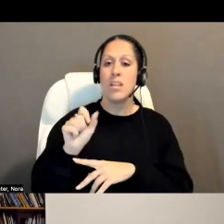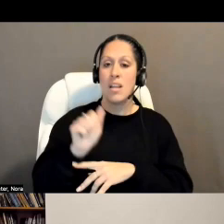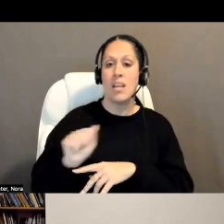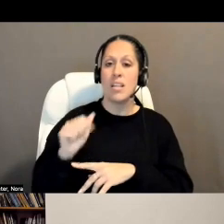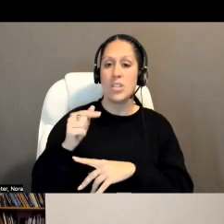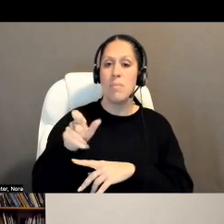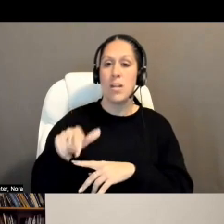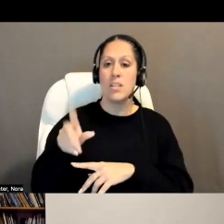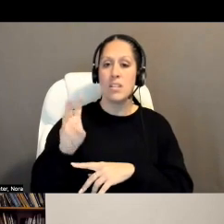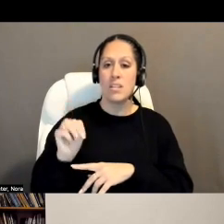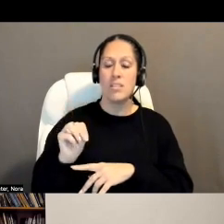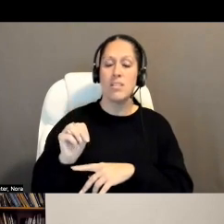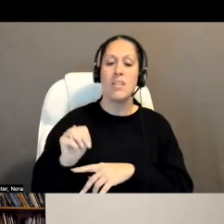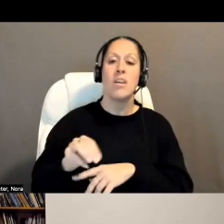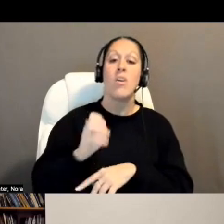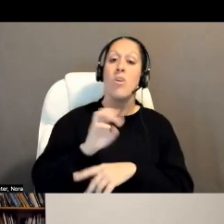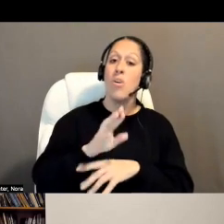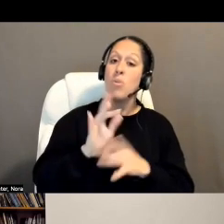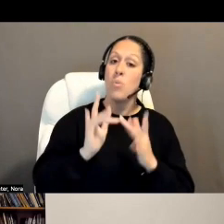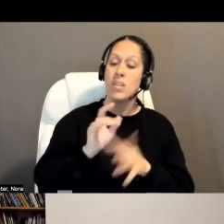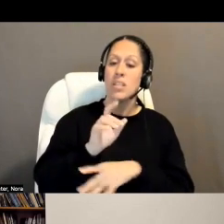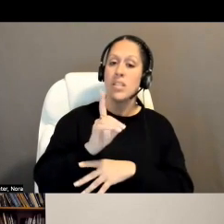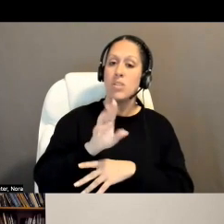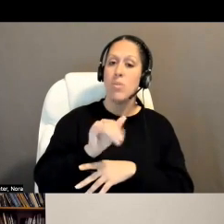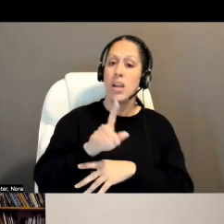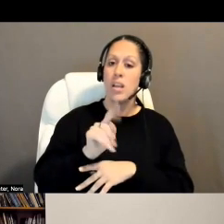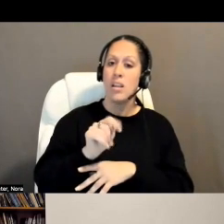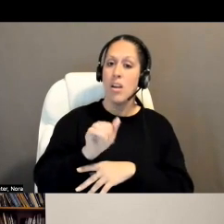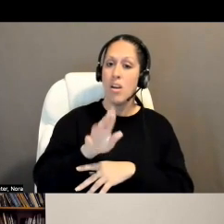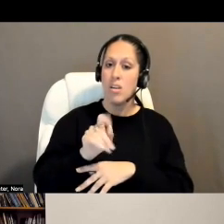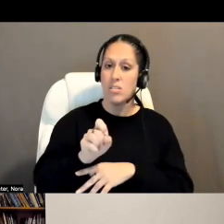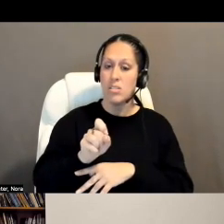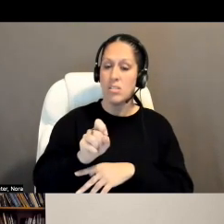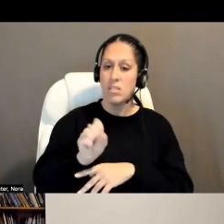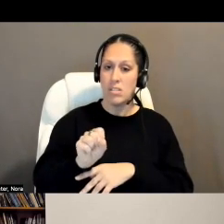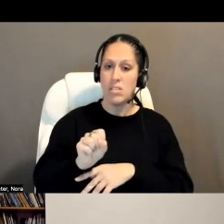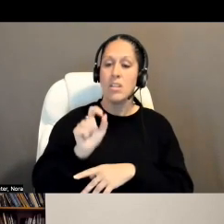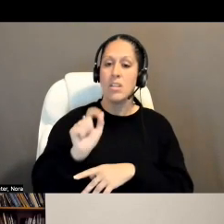dracutarts.com. You can also find our programs on Dracut Arts